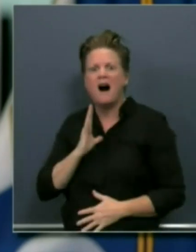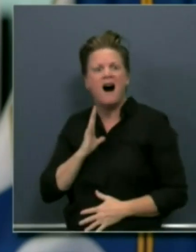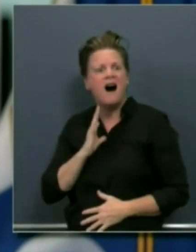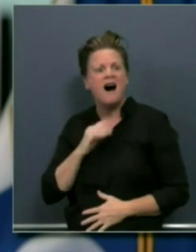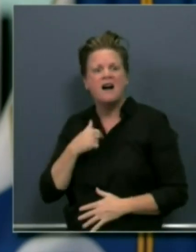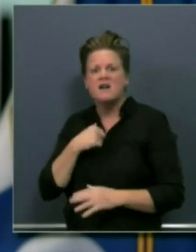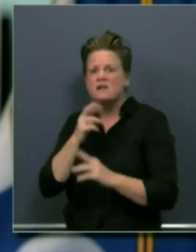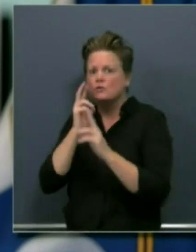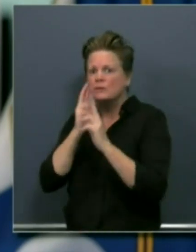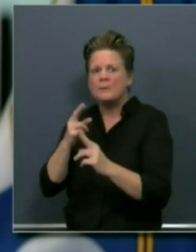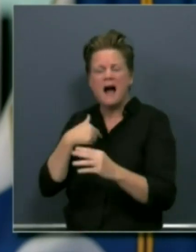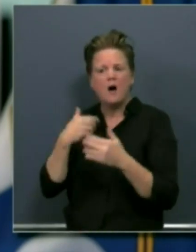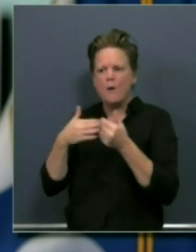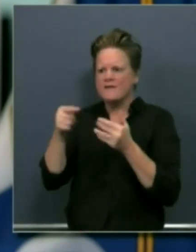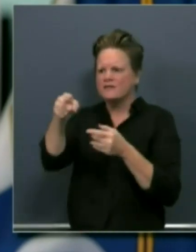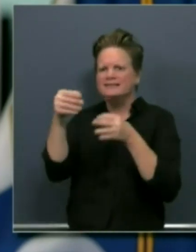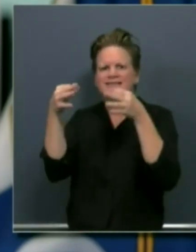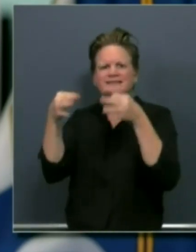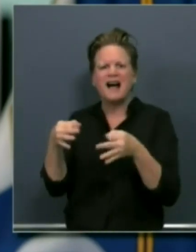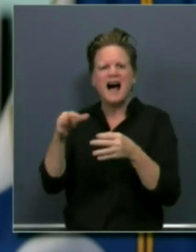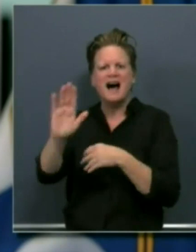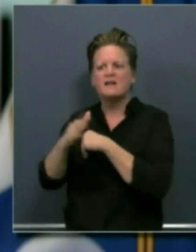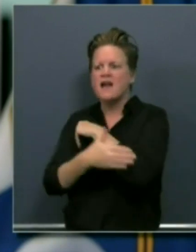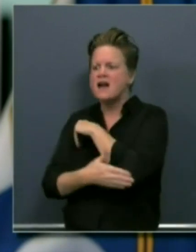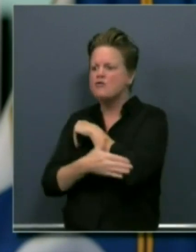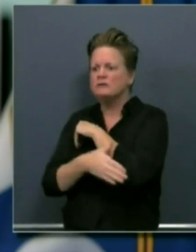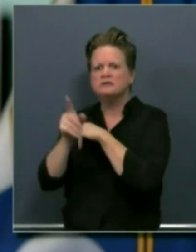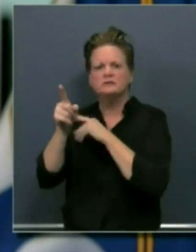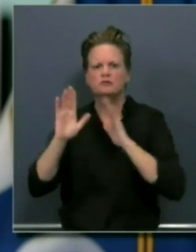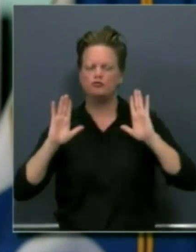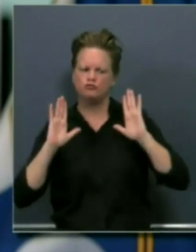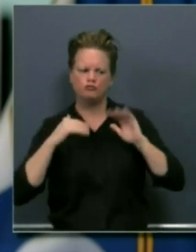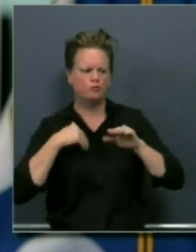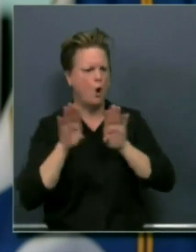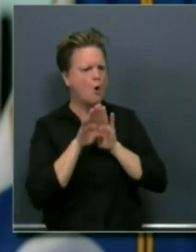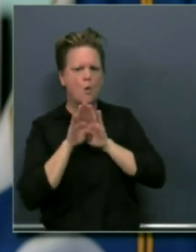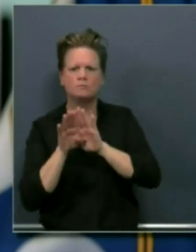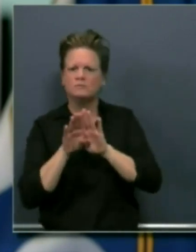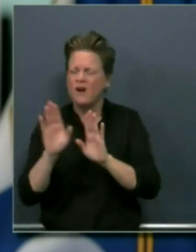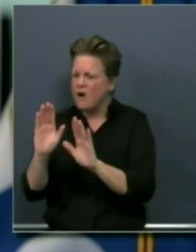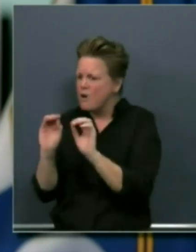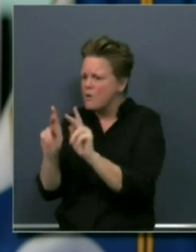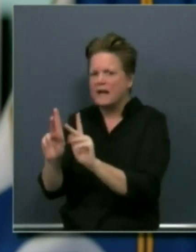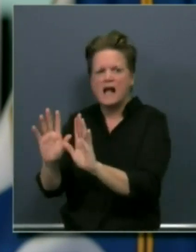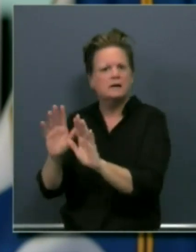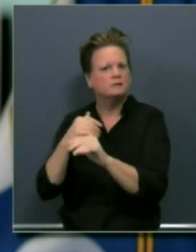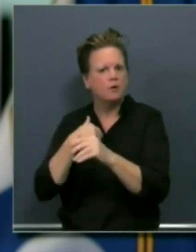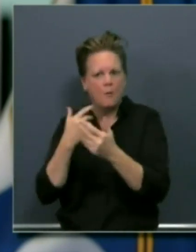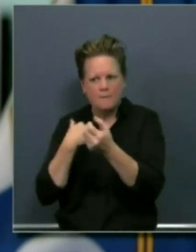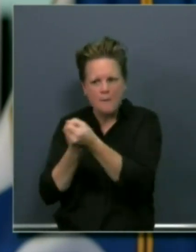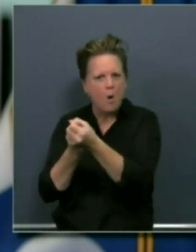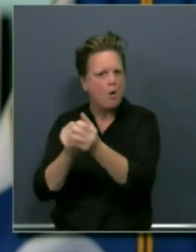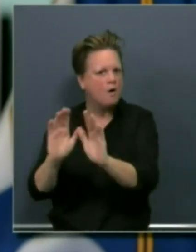RESPECT THE RIGHT BASED ON LOCAL CONDITIONS FOR PEOPLE TO TO BE A LITTLE MORE STRICT AT THE SAME TIME WITH THESE